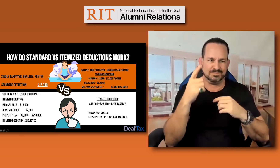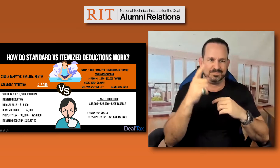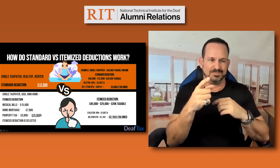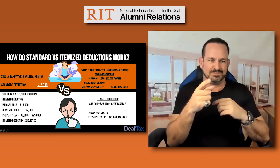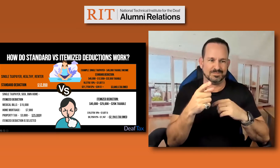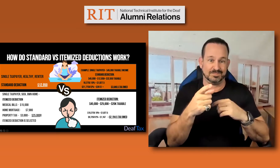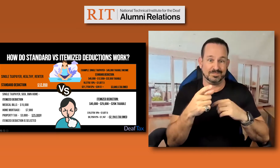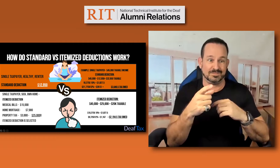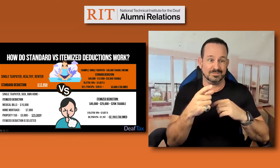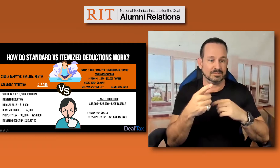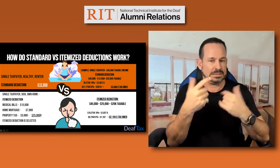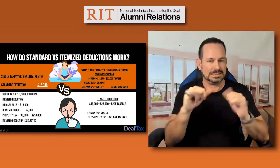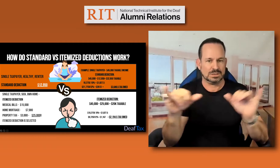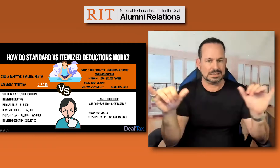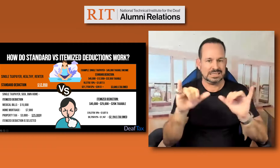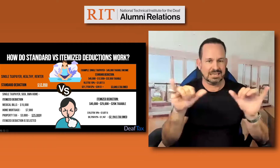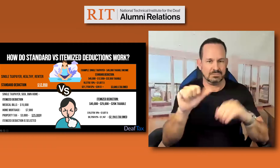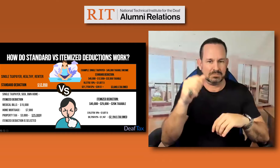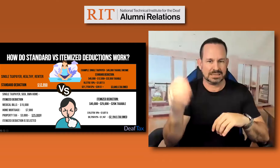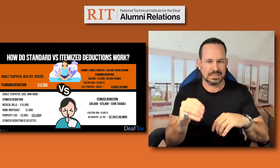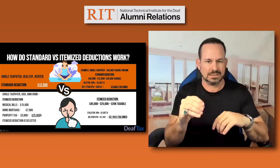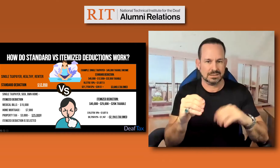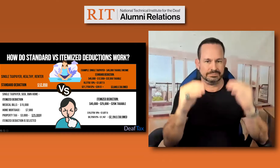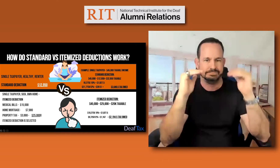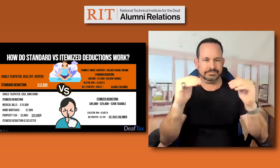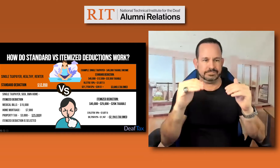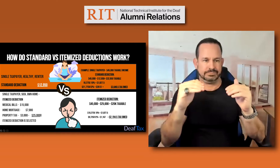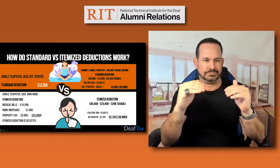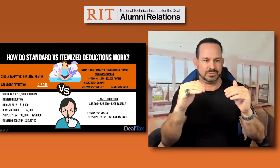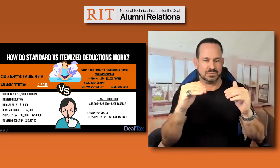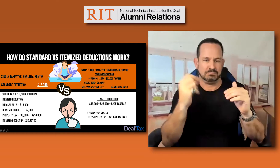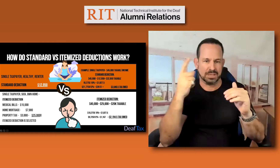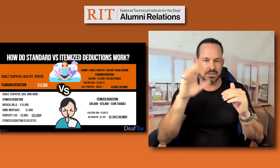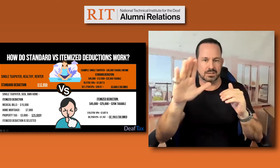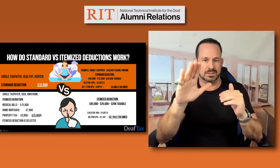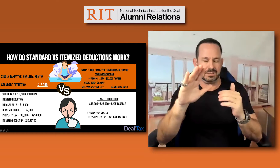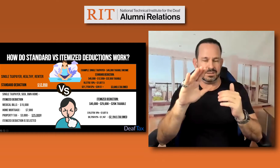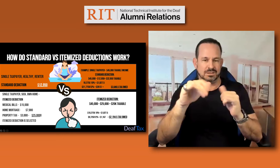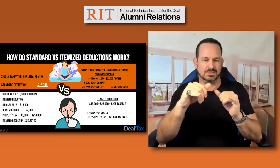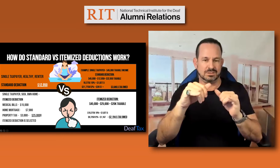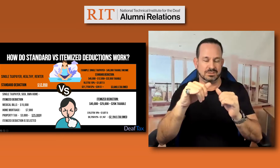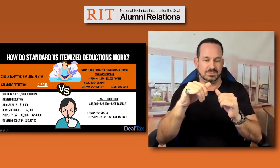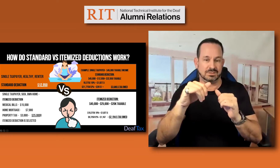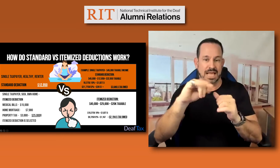but it looks like they owe half. They have the same percentage as our first individual,